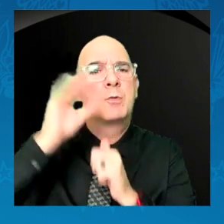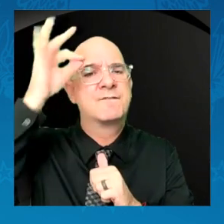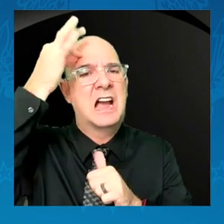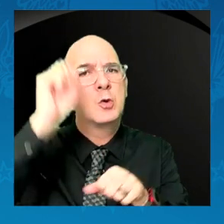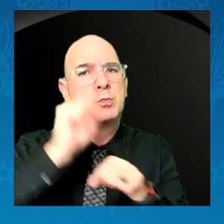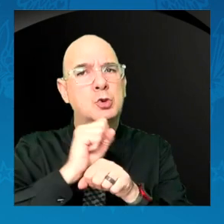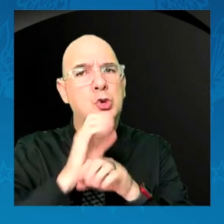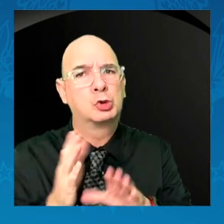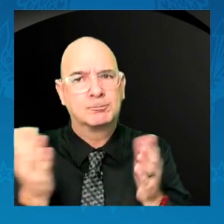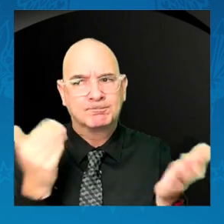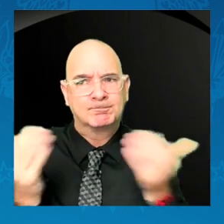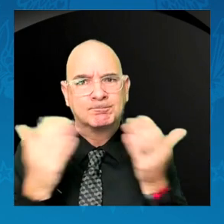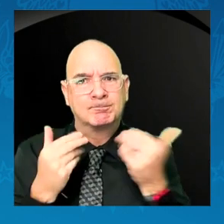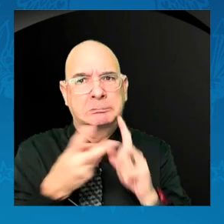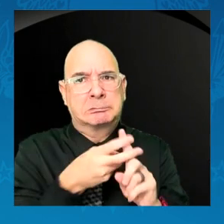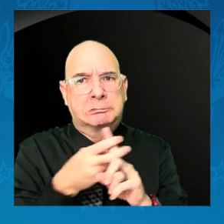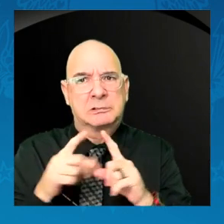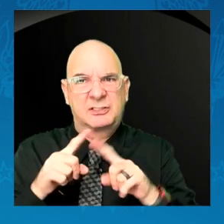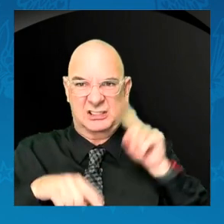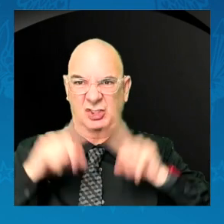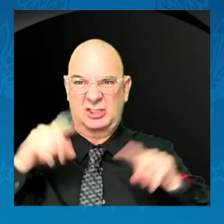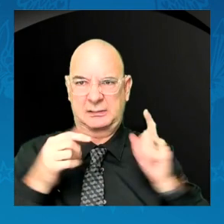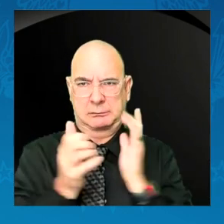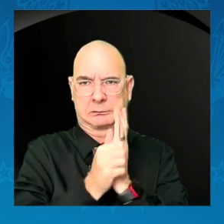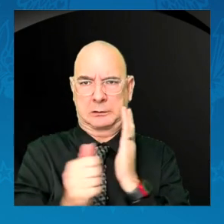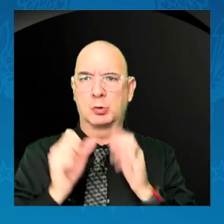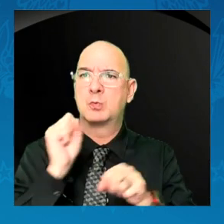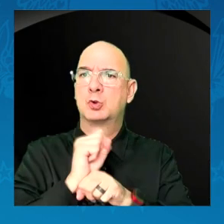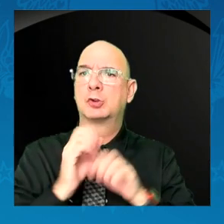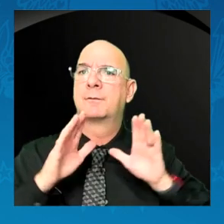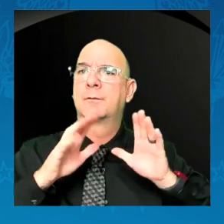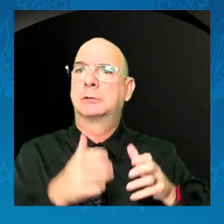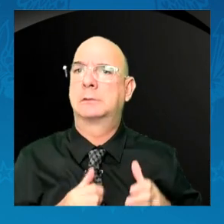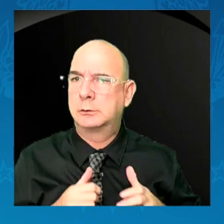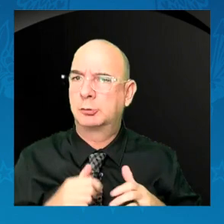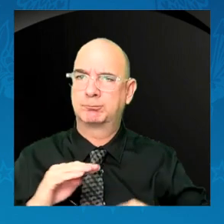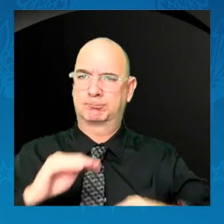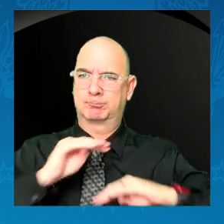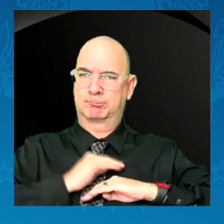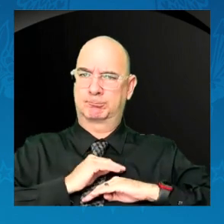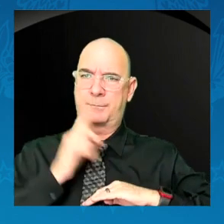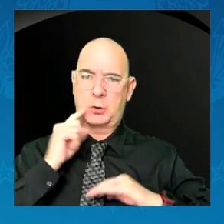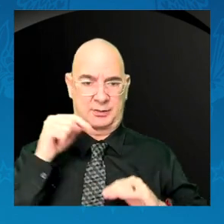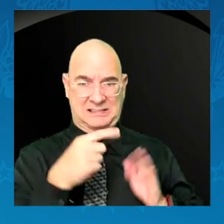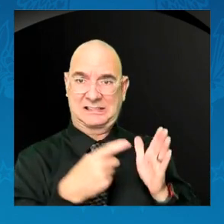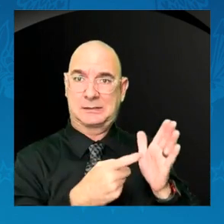and an a skilled workforce to meet the demands and the needs of our space agenda.